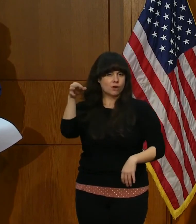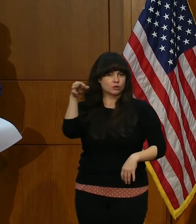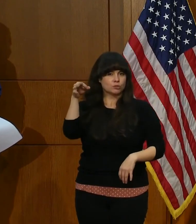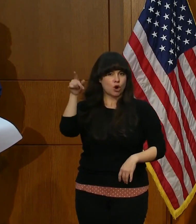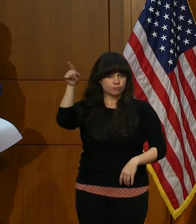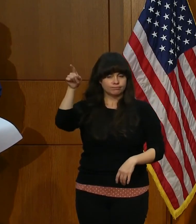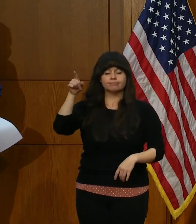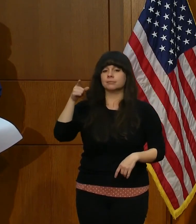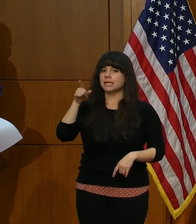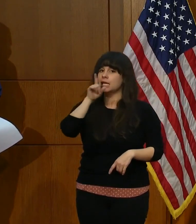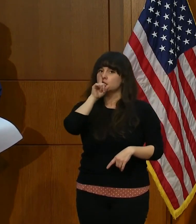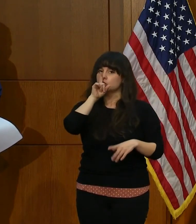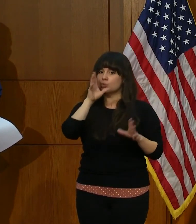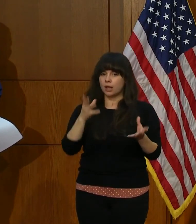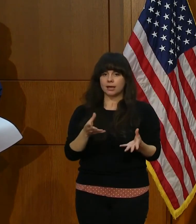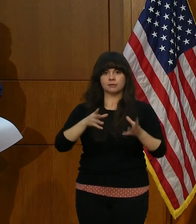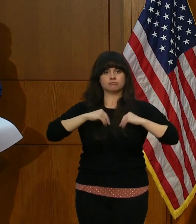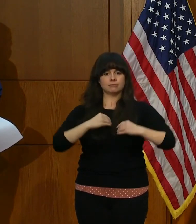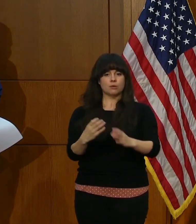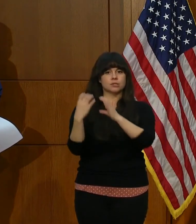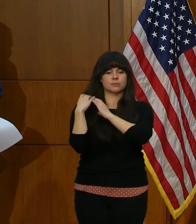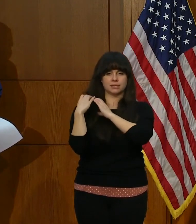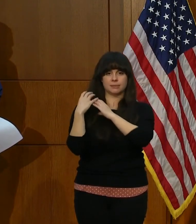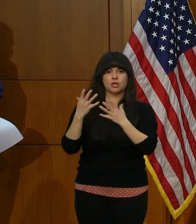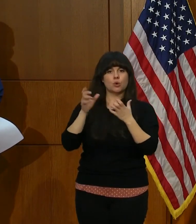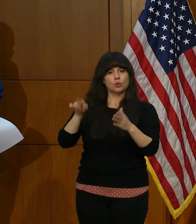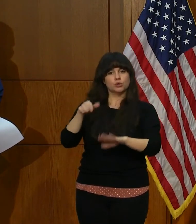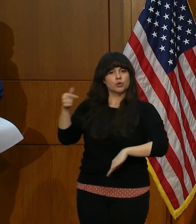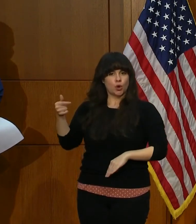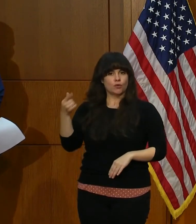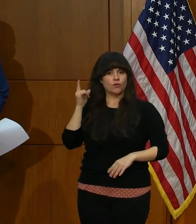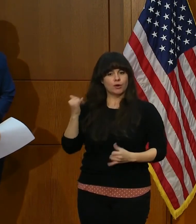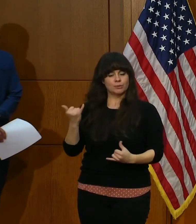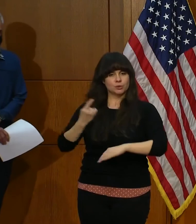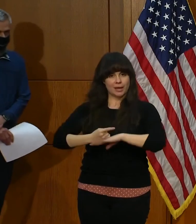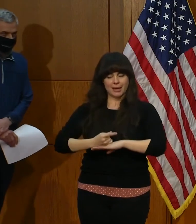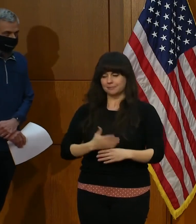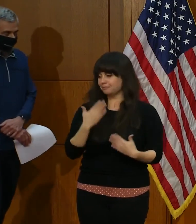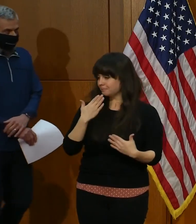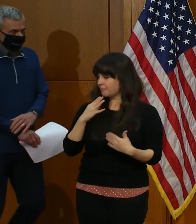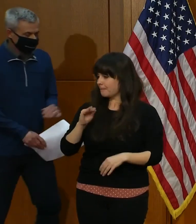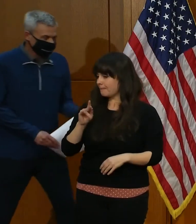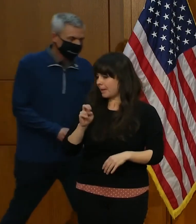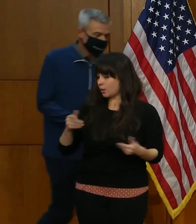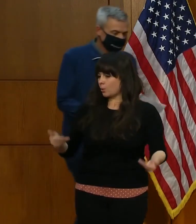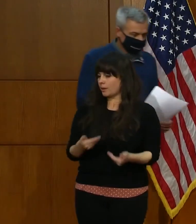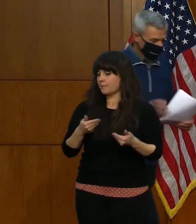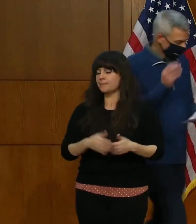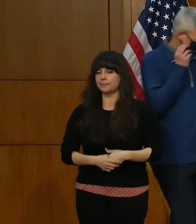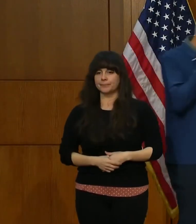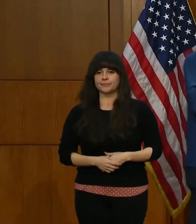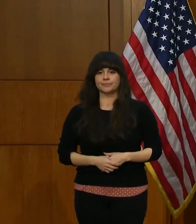FREDERICKSBURG. HE HAS REALLY STEPPED UP AS HAVE A LOT OF CEOS FROM OTHER HOSPITALS. AND I'D LIKE YOU ALL TO HEAR FROM